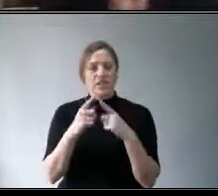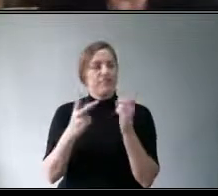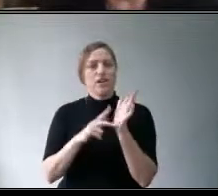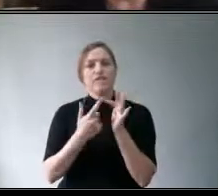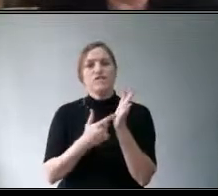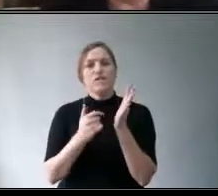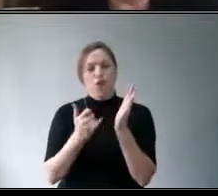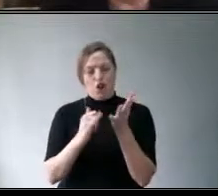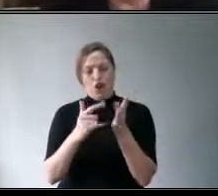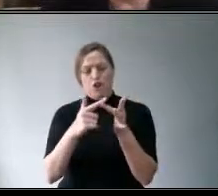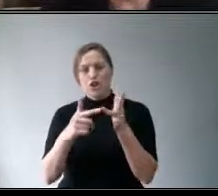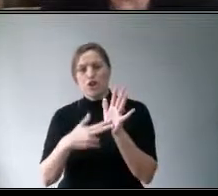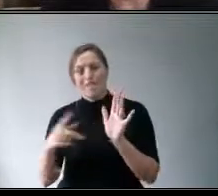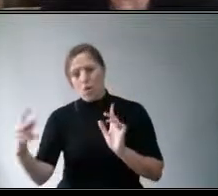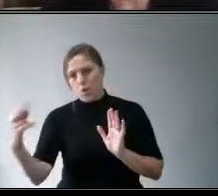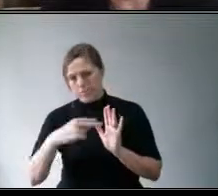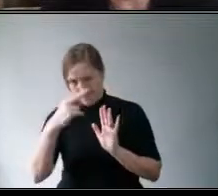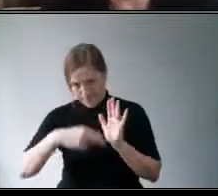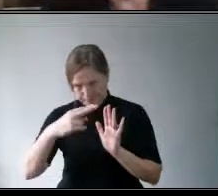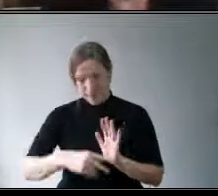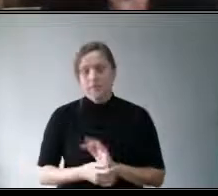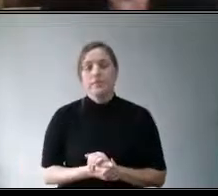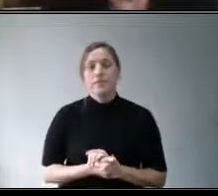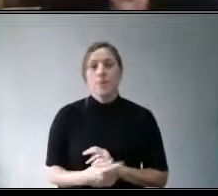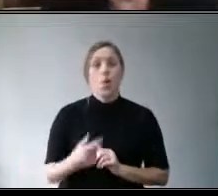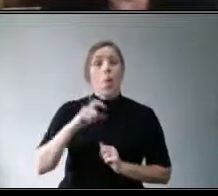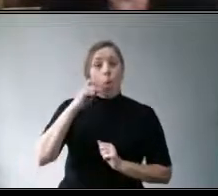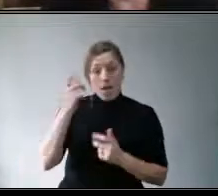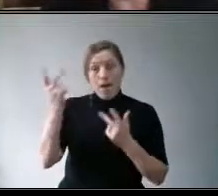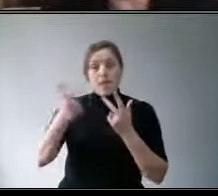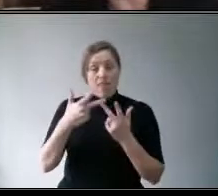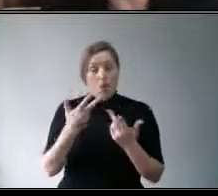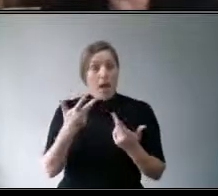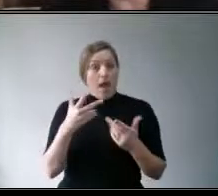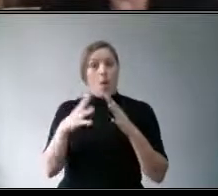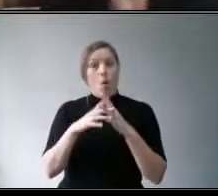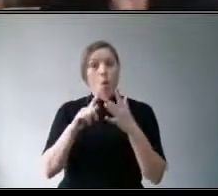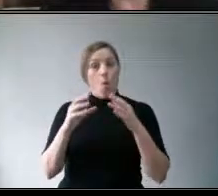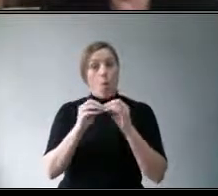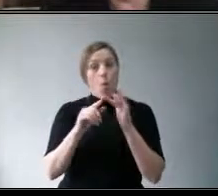we're having a second webinar in a couple of weeks time and that will be very much the this is how